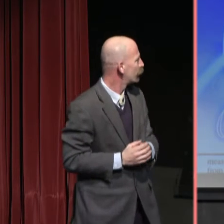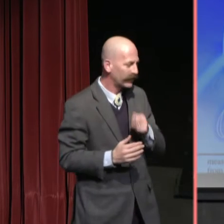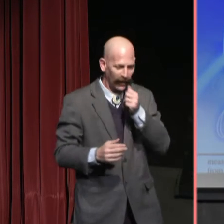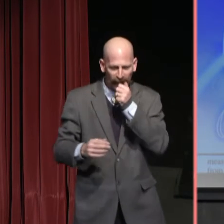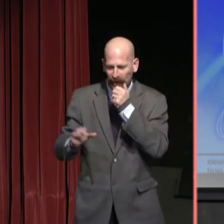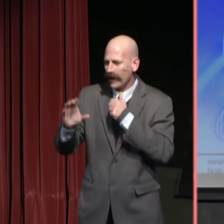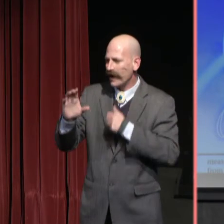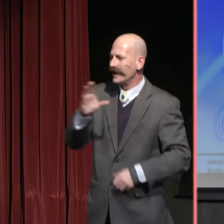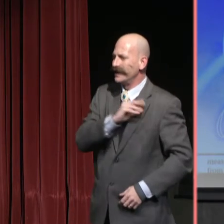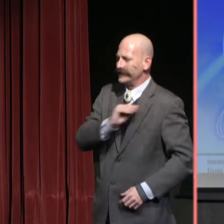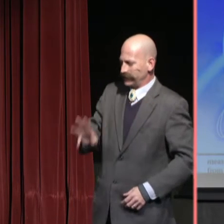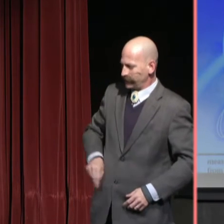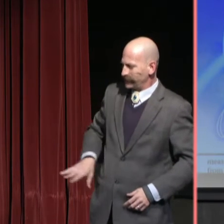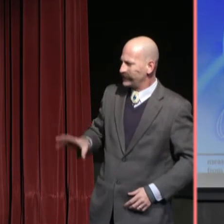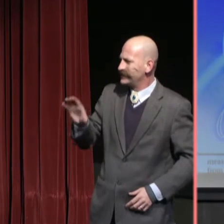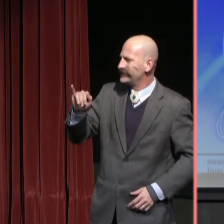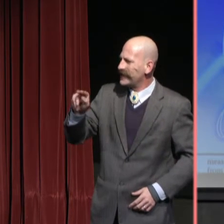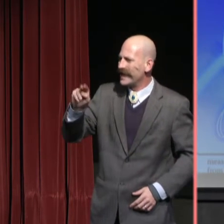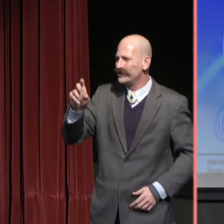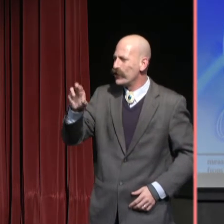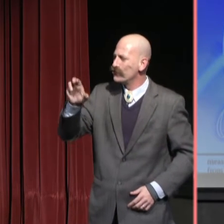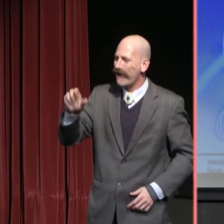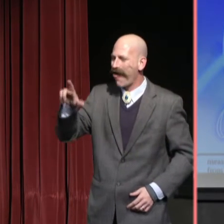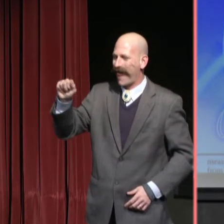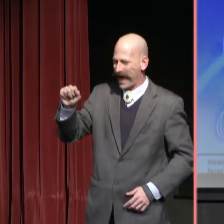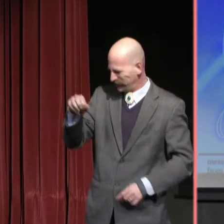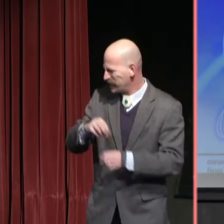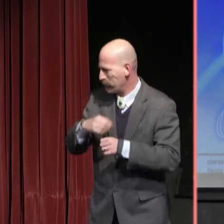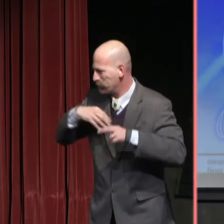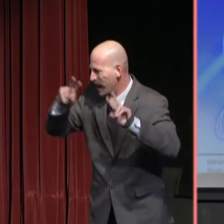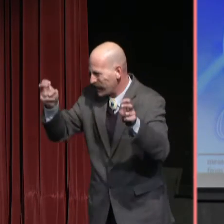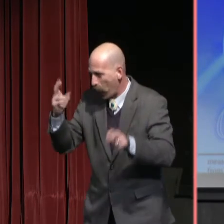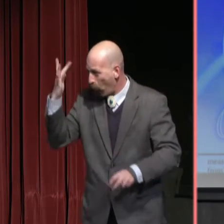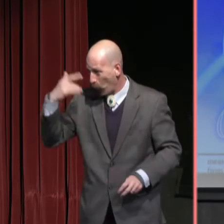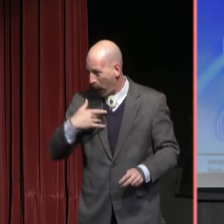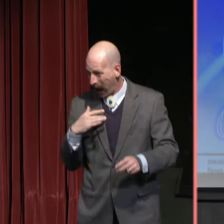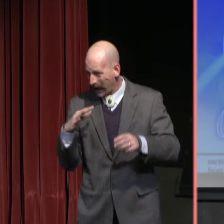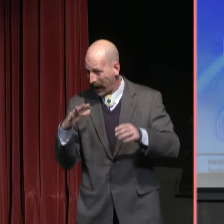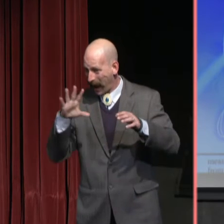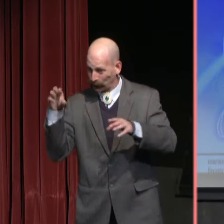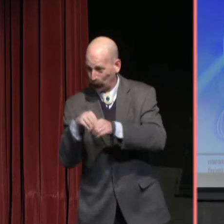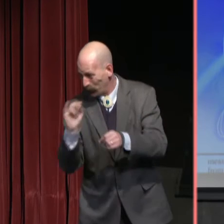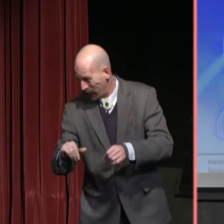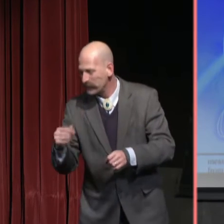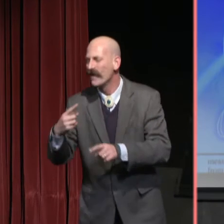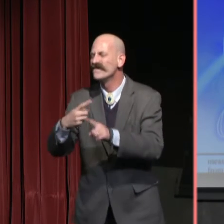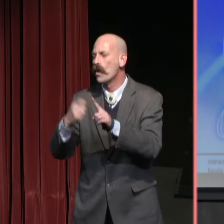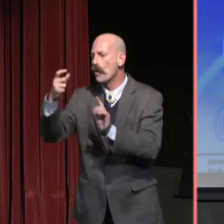so I've got to explain what Cinderella's about. This is actually a Nature article from 2007